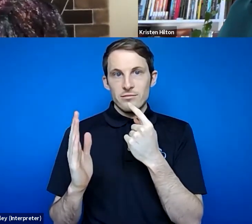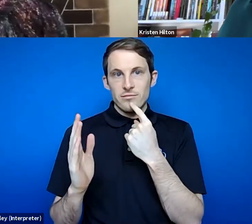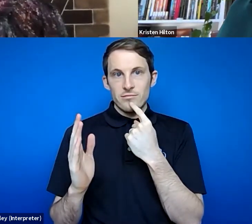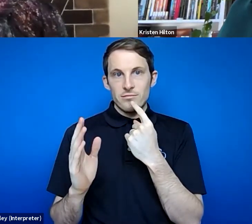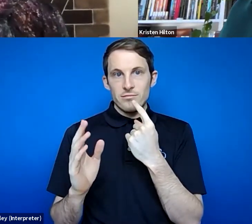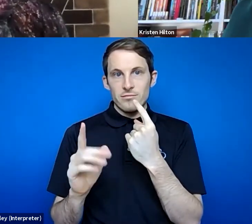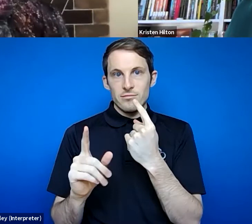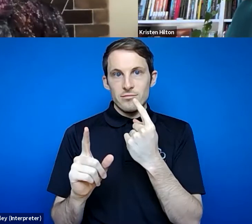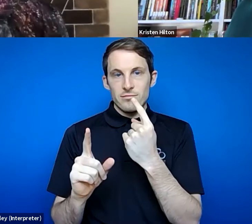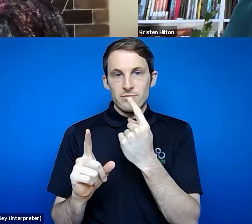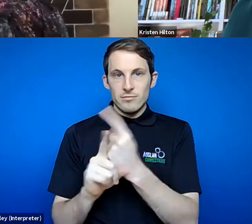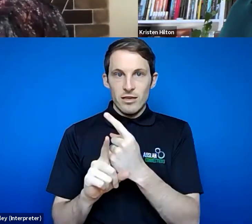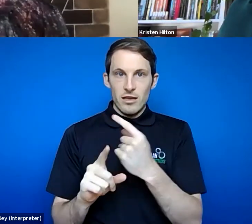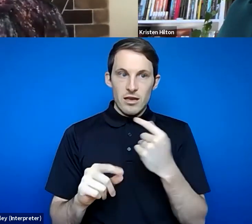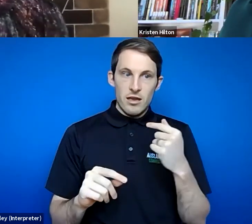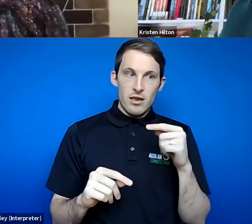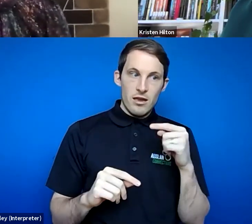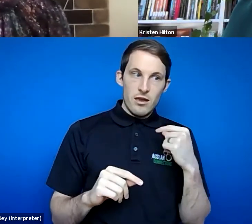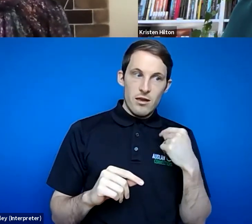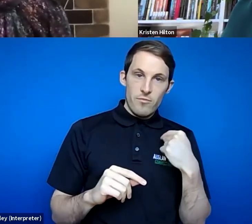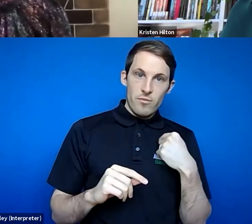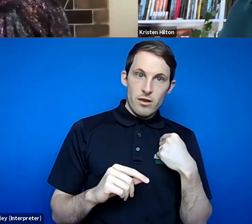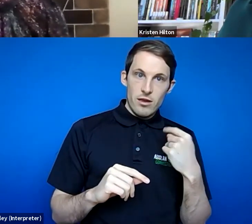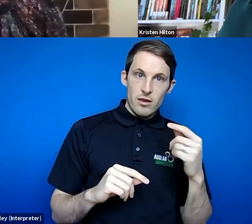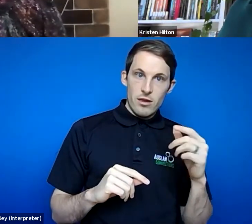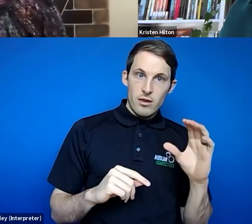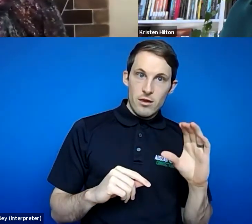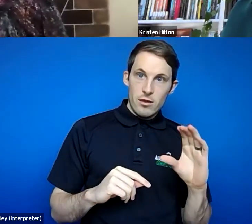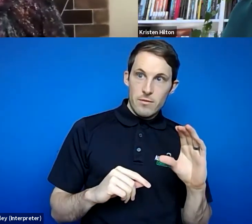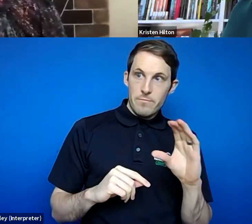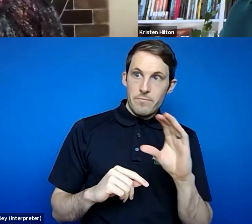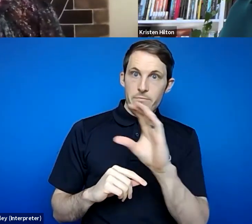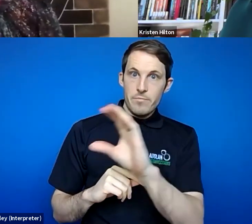when you'd fully paid for it if the reason for having the recourse was related to mental